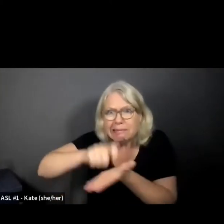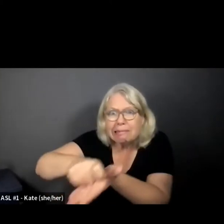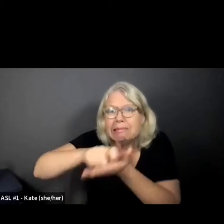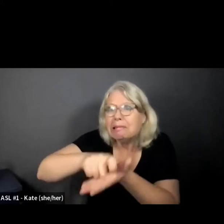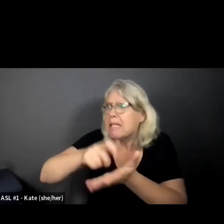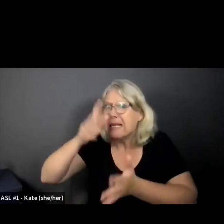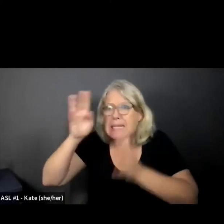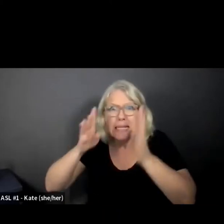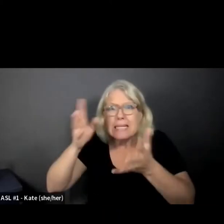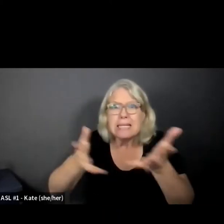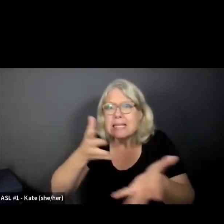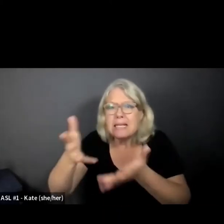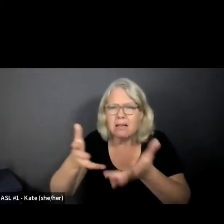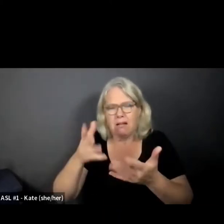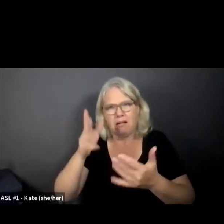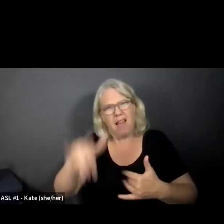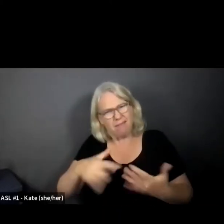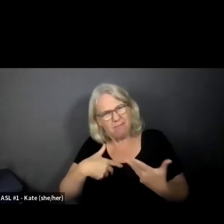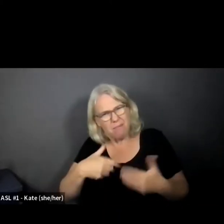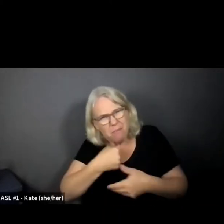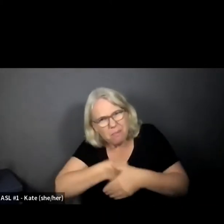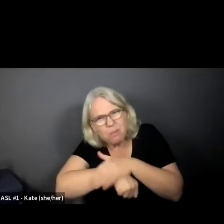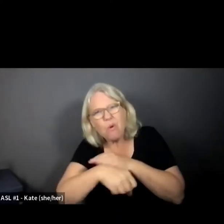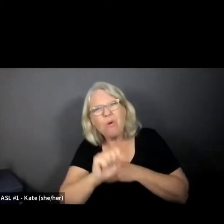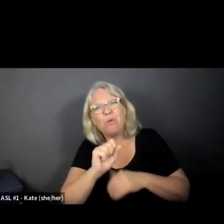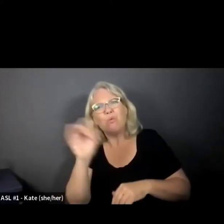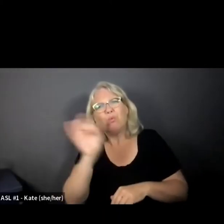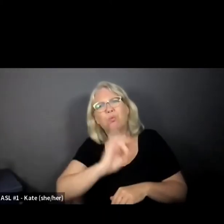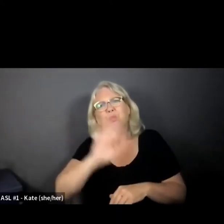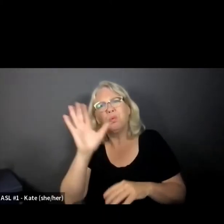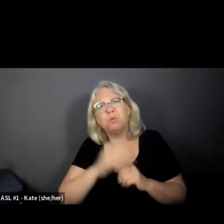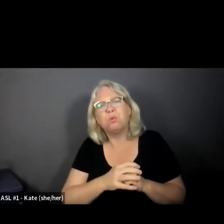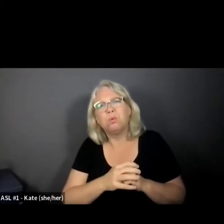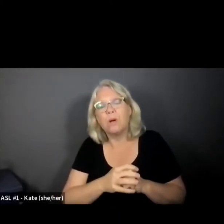THIS IS THE CASE WHERE THE SUPREME COURT FOUND THE BRITISH COLUMBIA'S FAILURE TO FUND SIGN